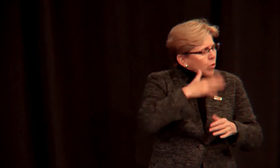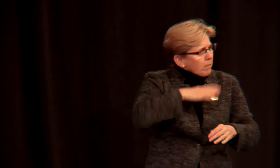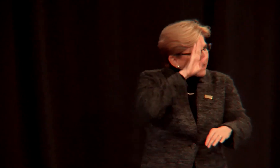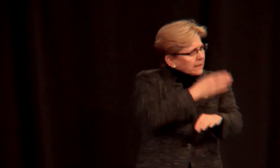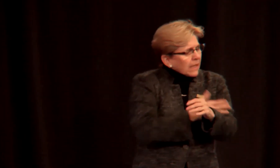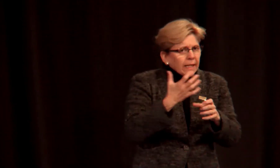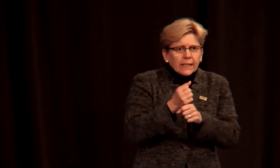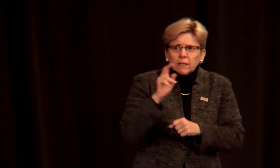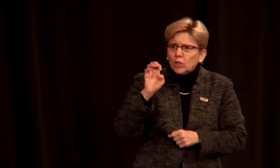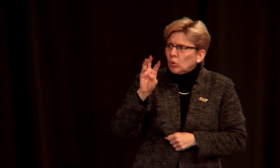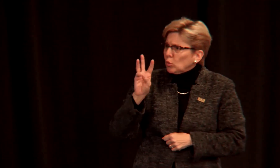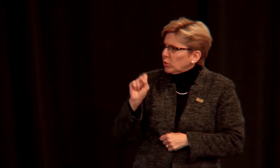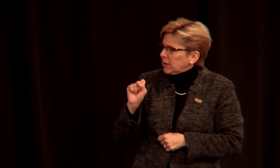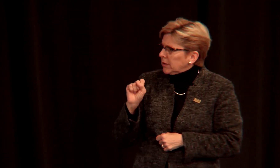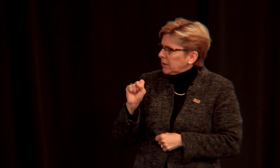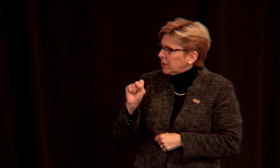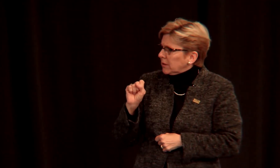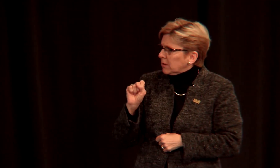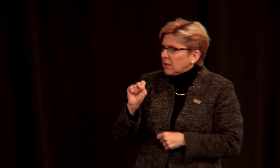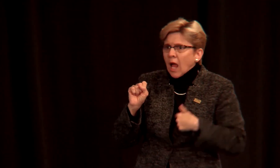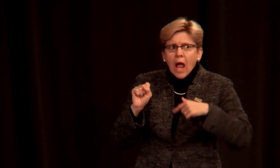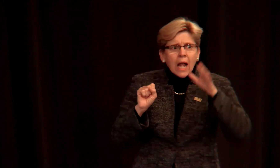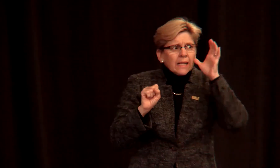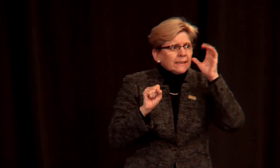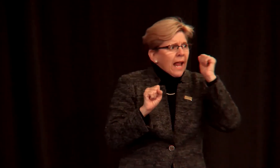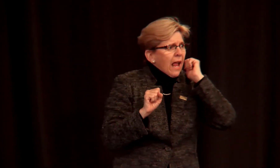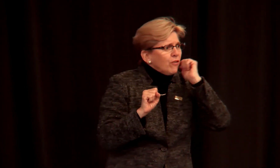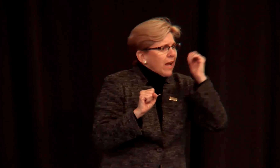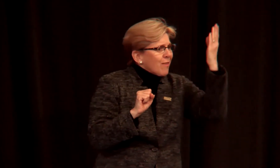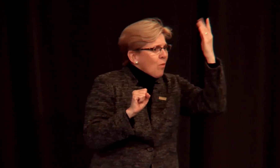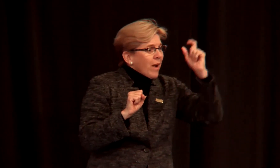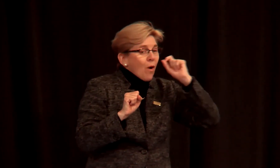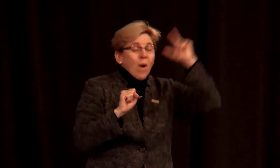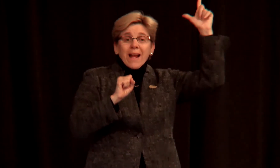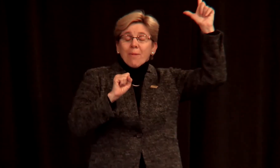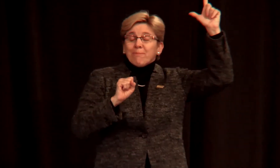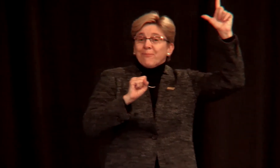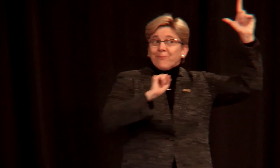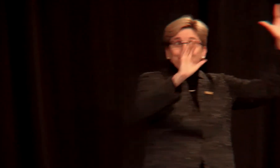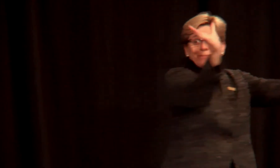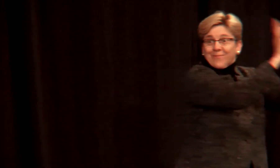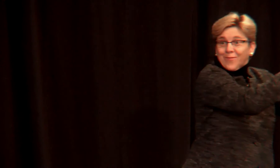"How is my son going to get the news. I listen to the news every morning.